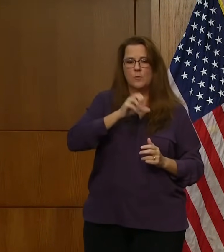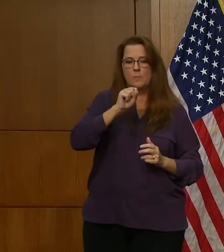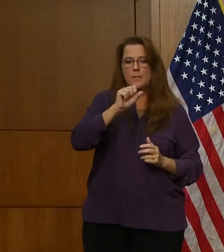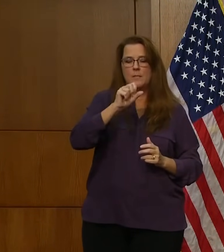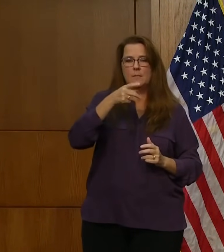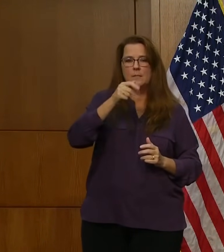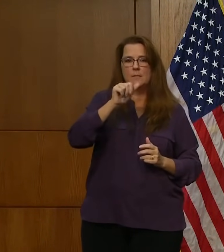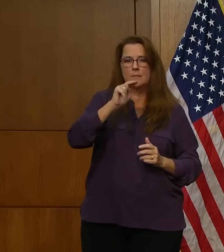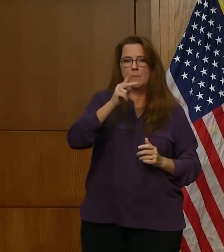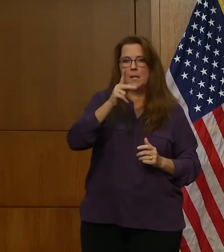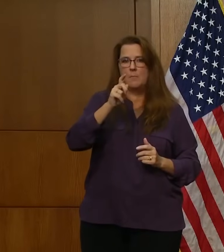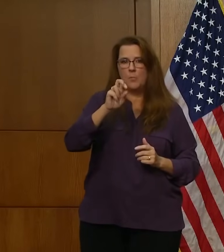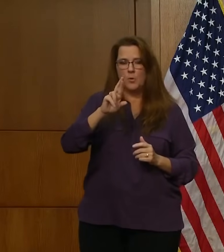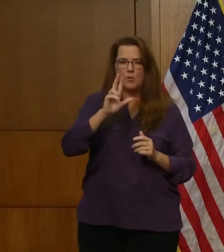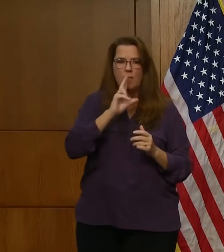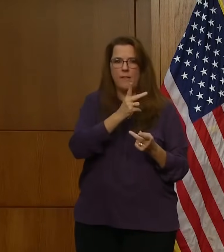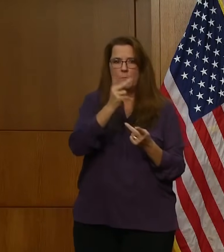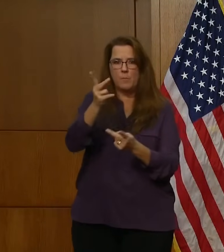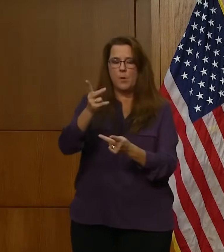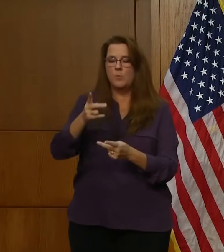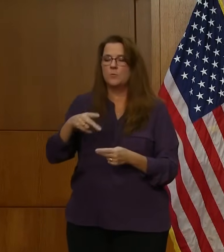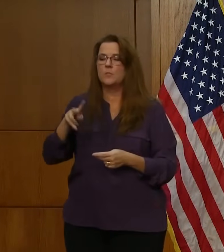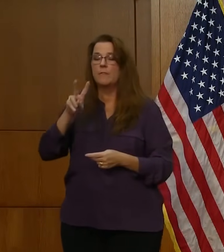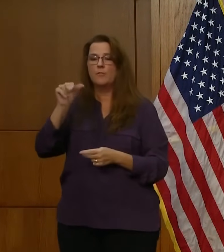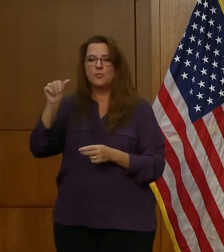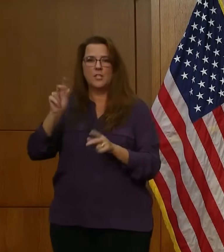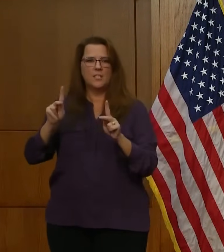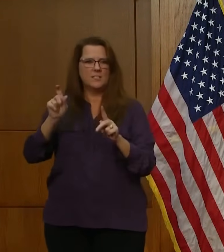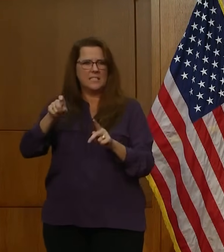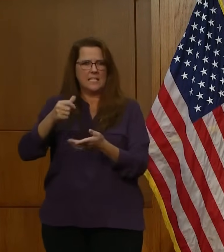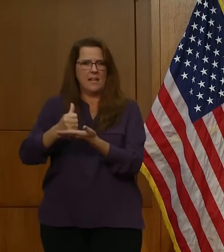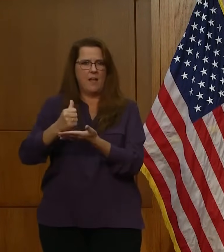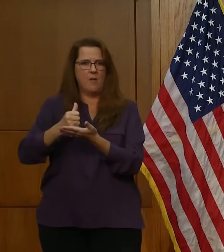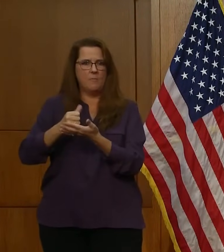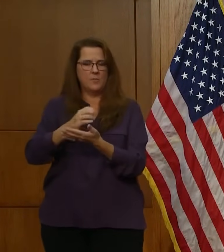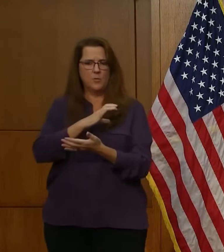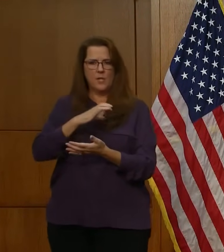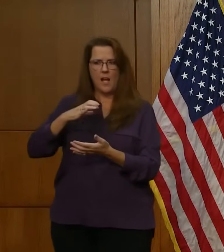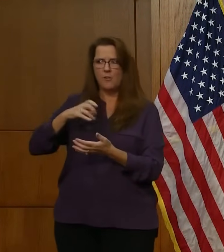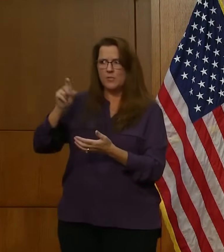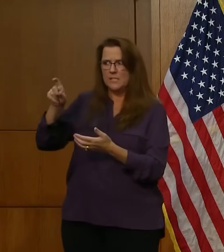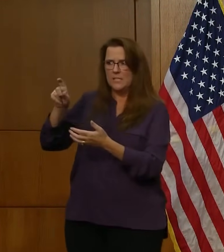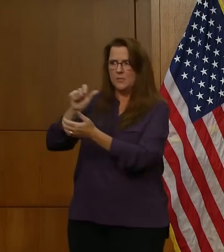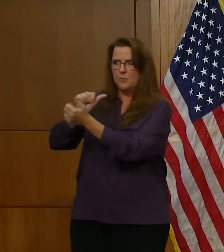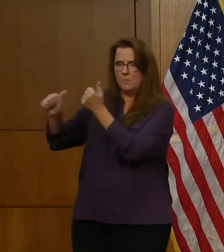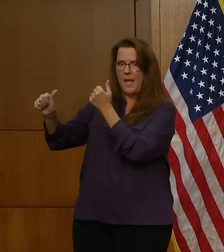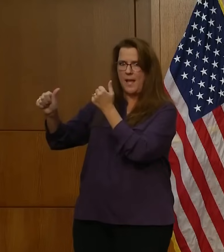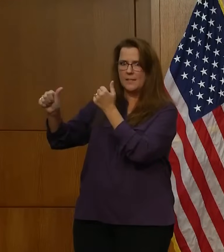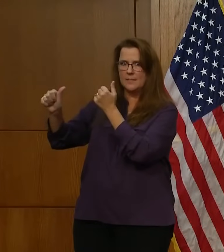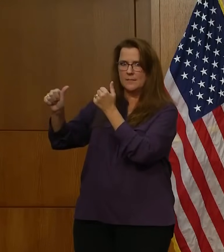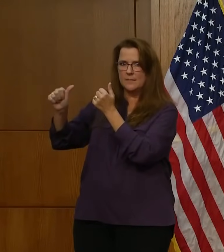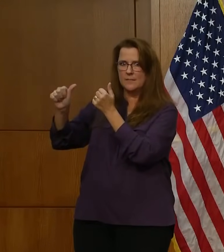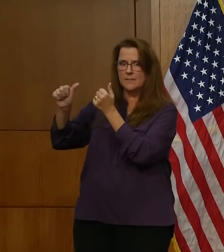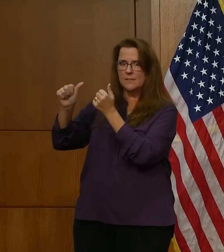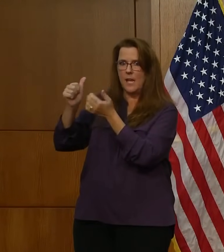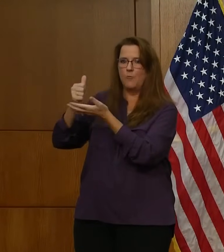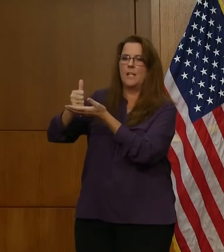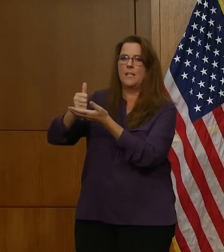PROPOSED. VIRGINIANS. NEED